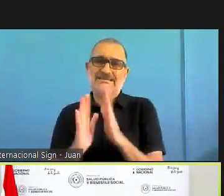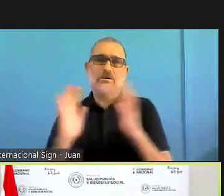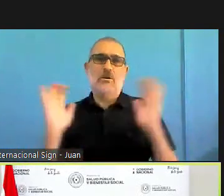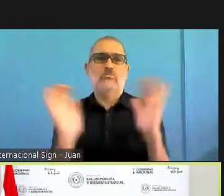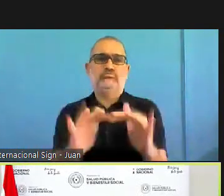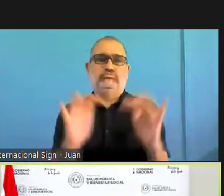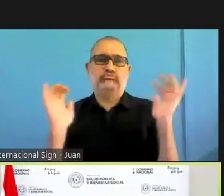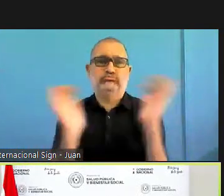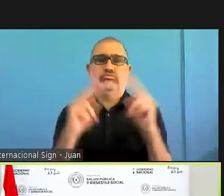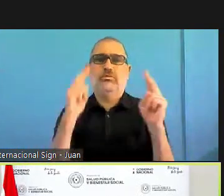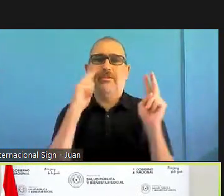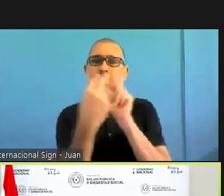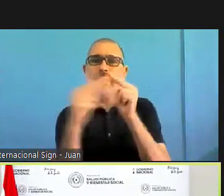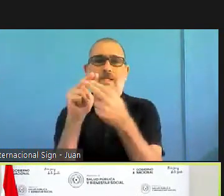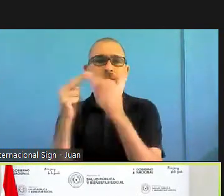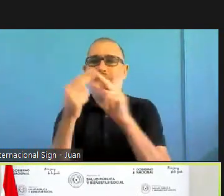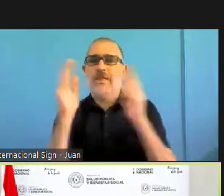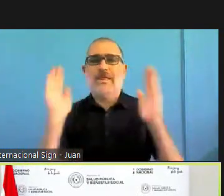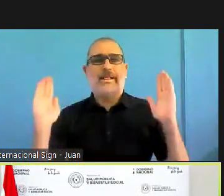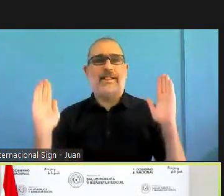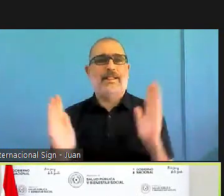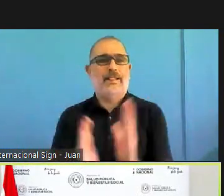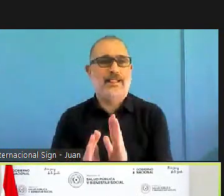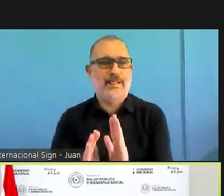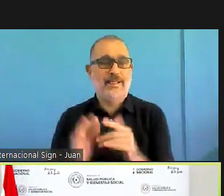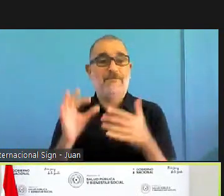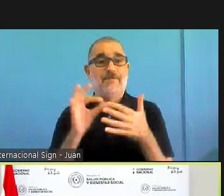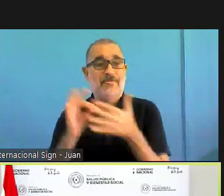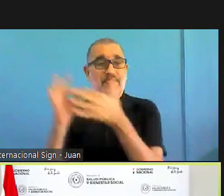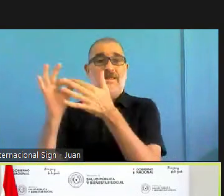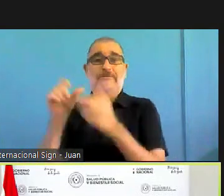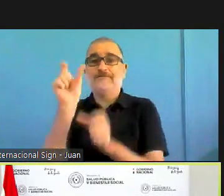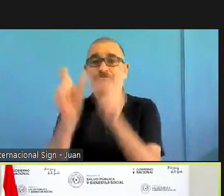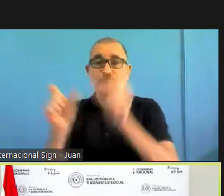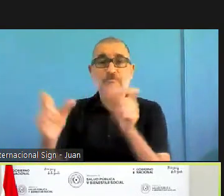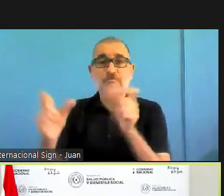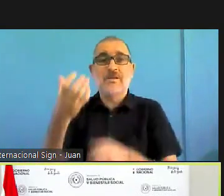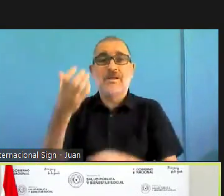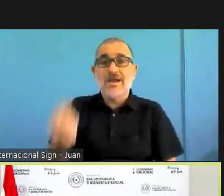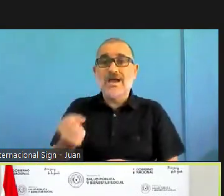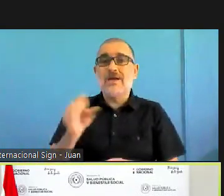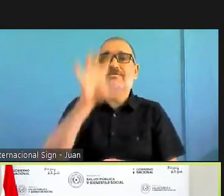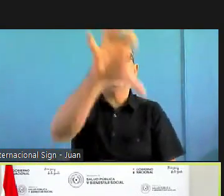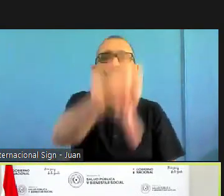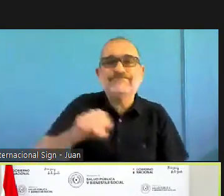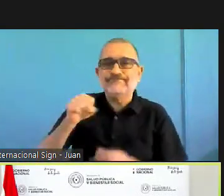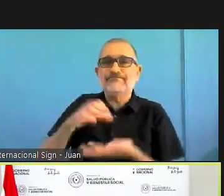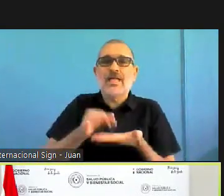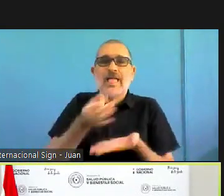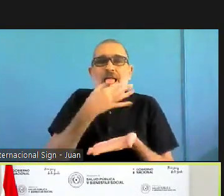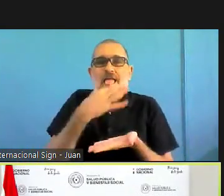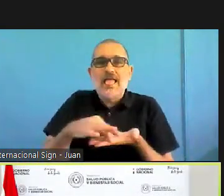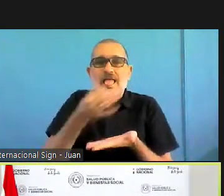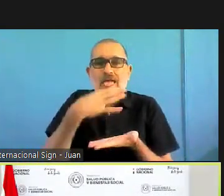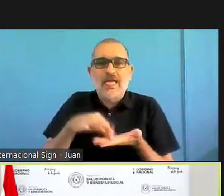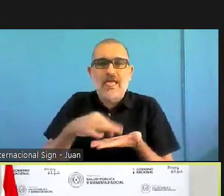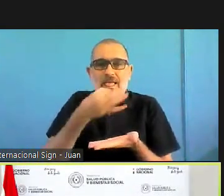That visit, we tried to deliver medication for three months.